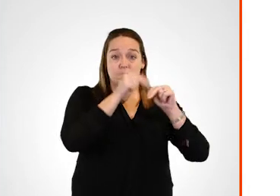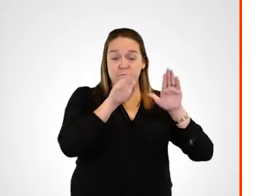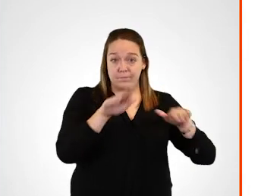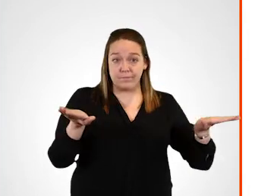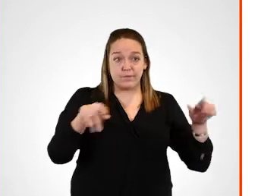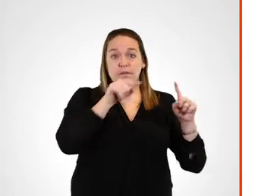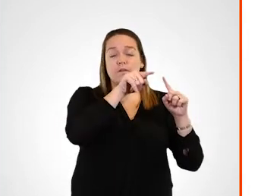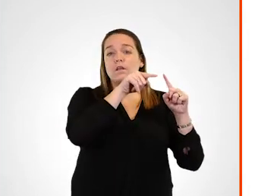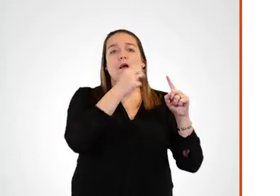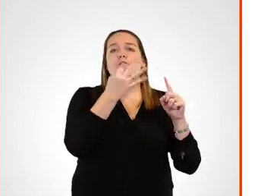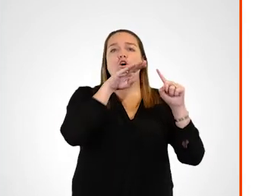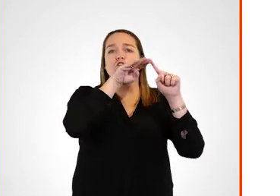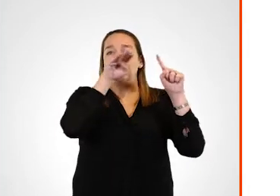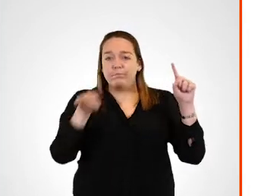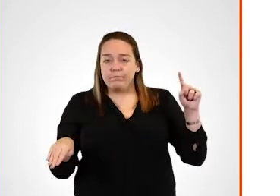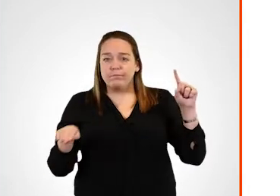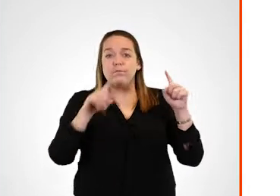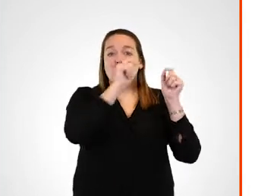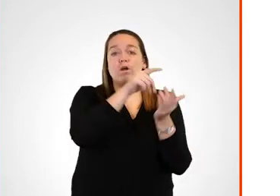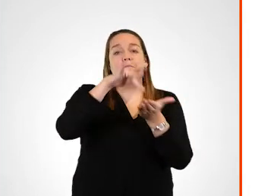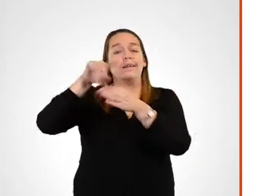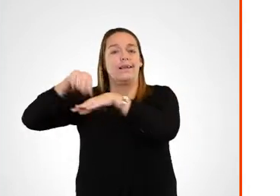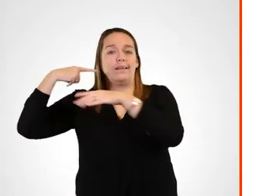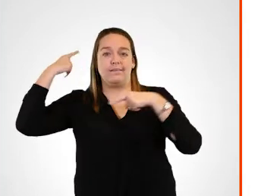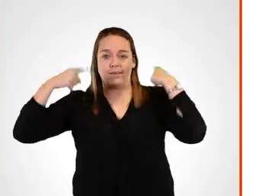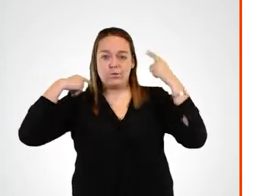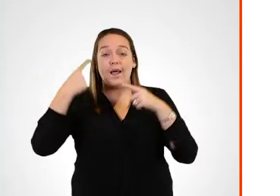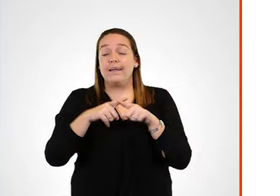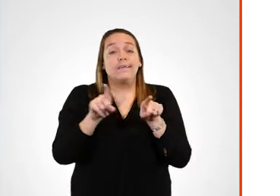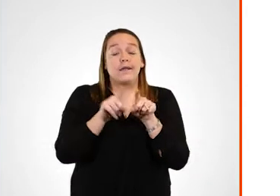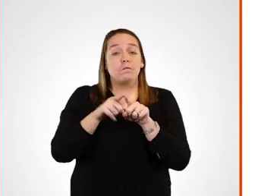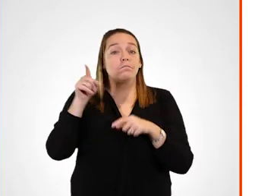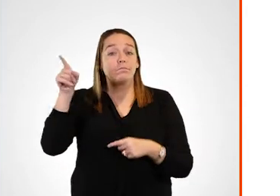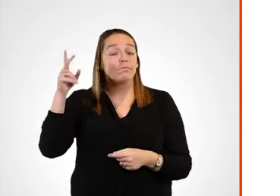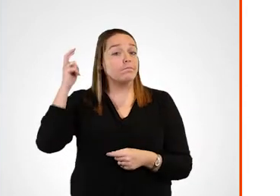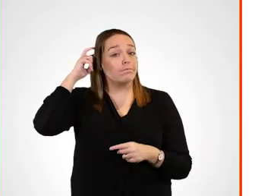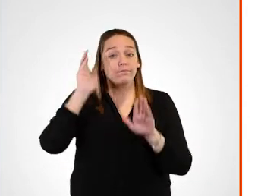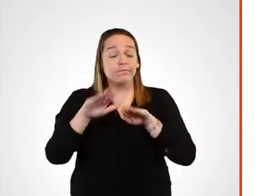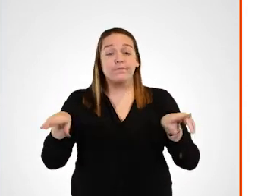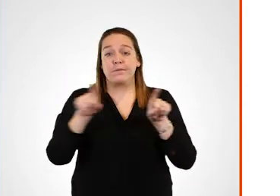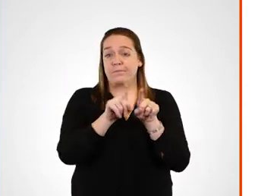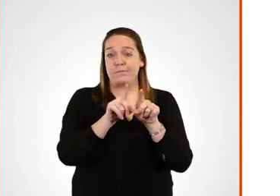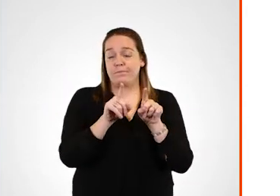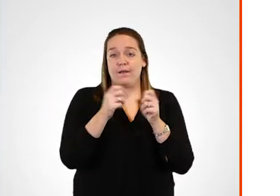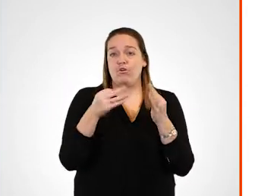across the early, middle and late sounds and we don't see that pattern for the CI kids.